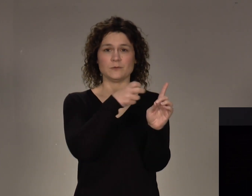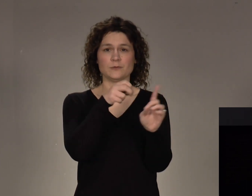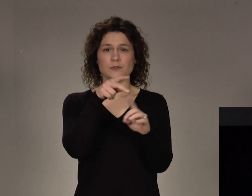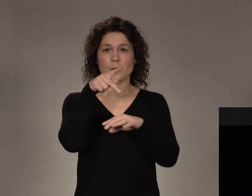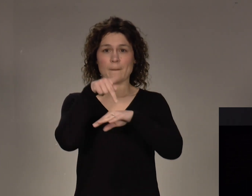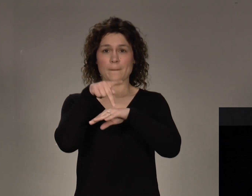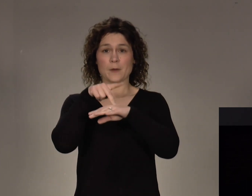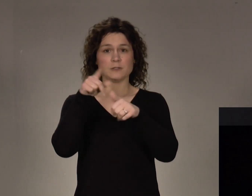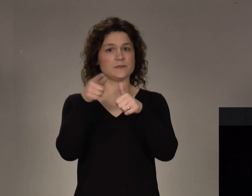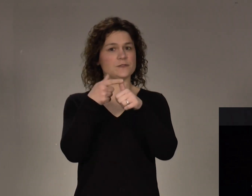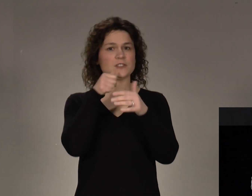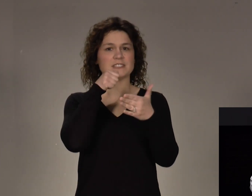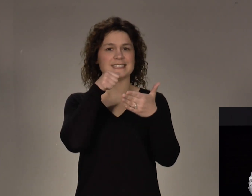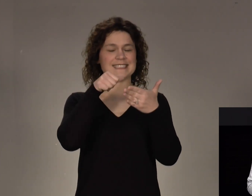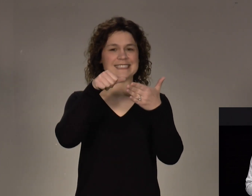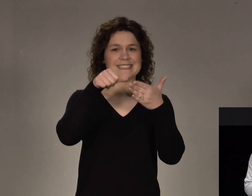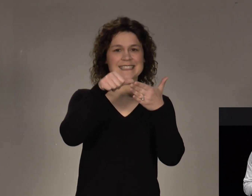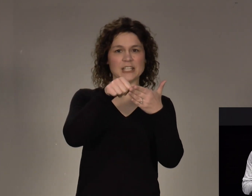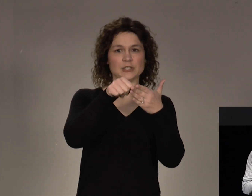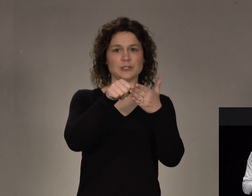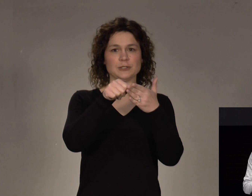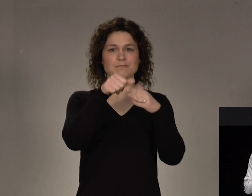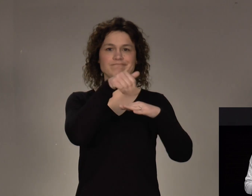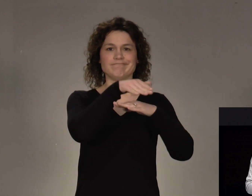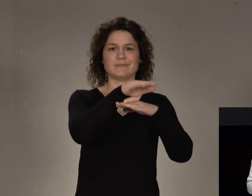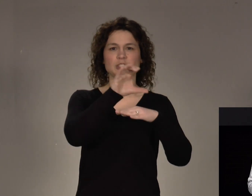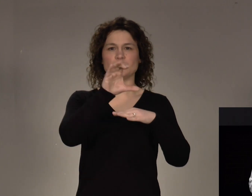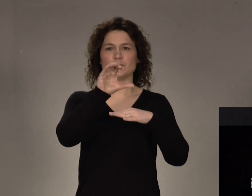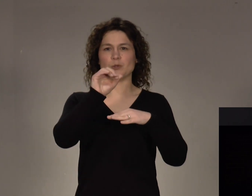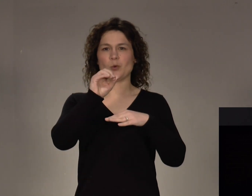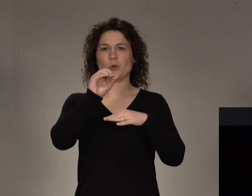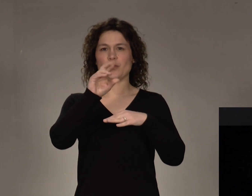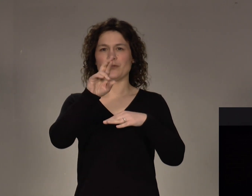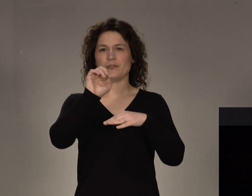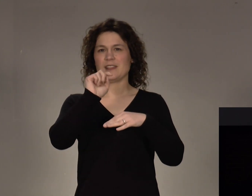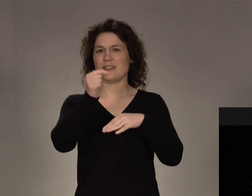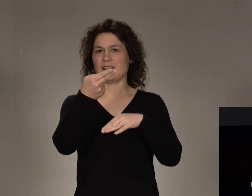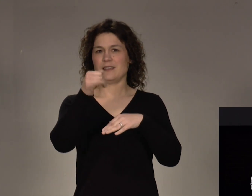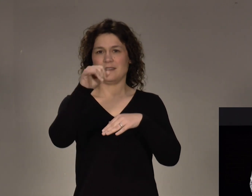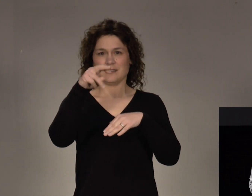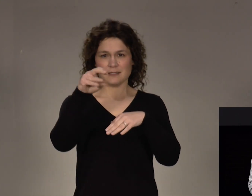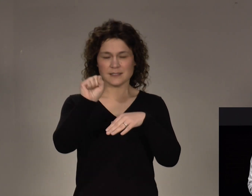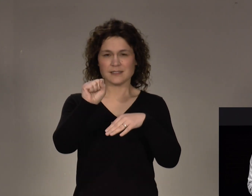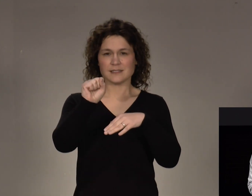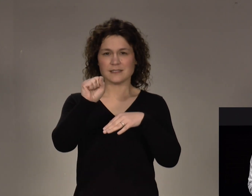letter to the Corinthians chapter 15 verses 35 to 49: